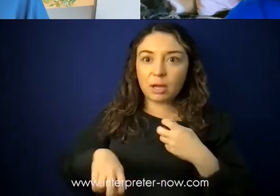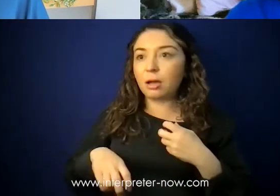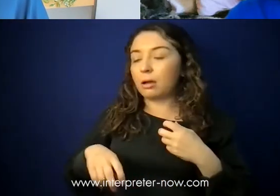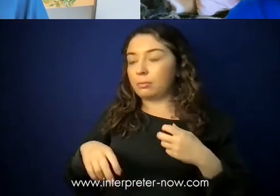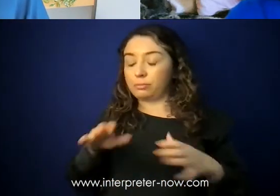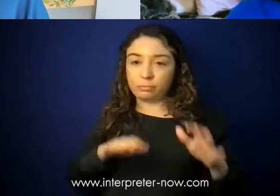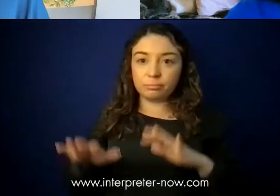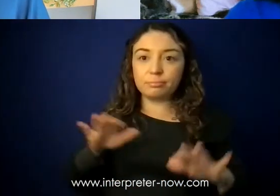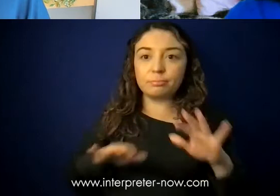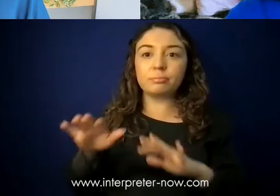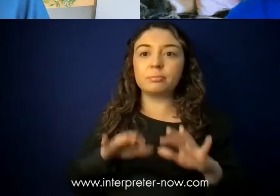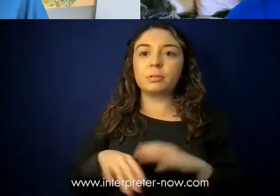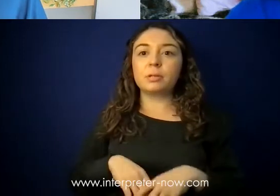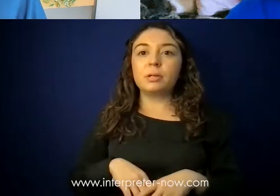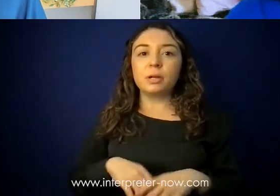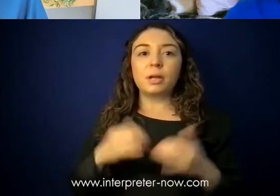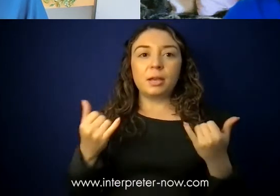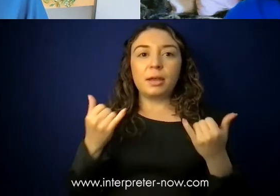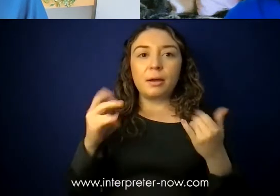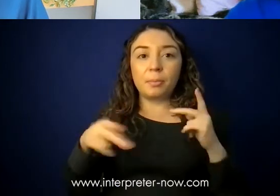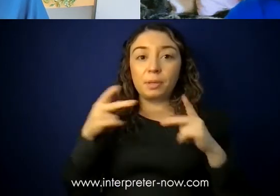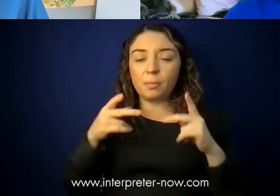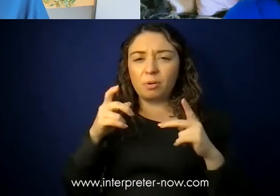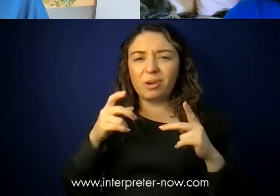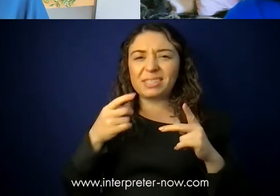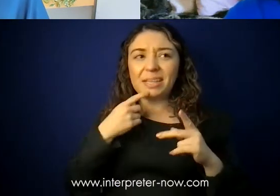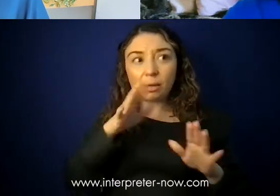who repeatedly are being asked to dig deeper. "Dig deeper!